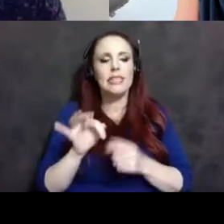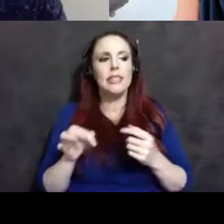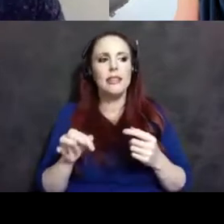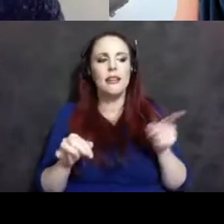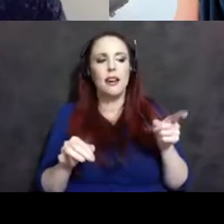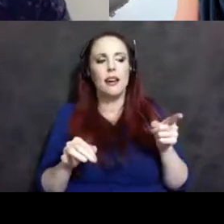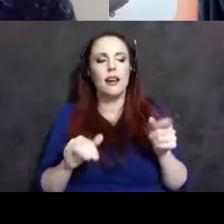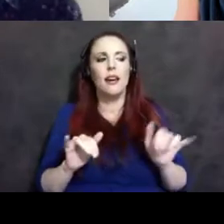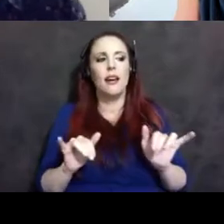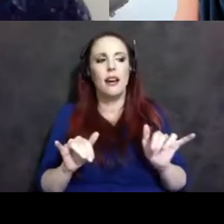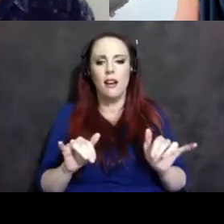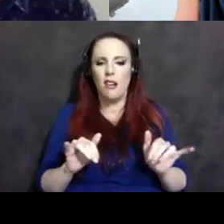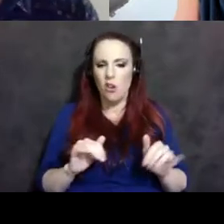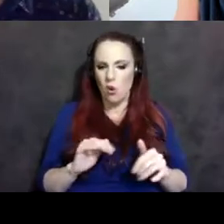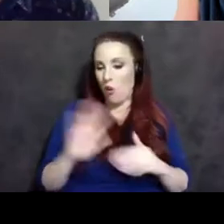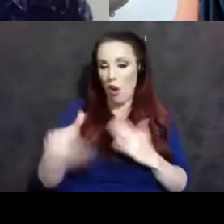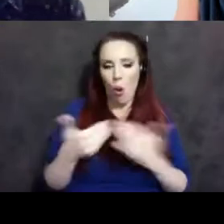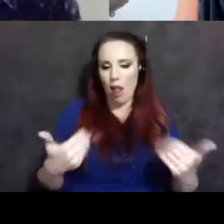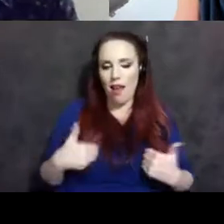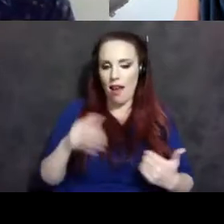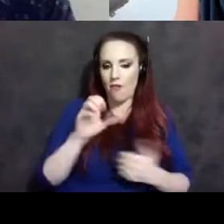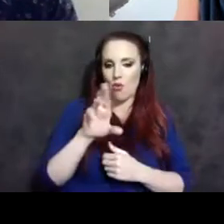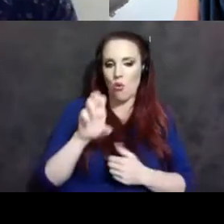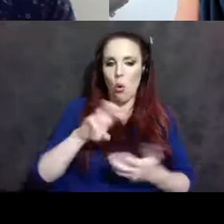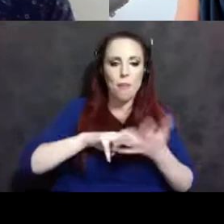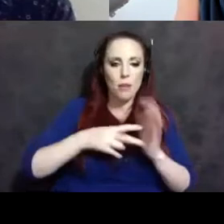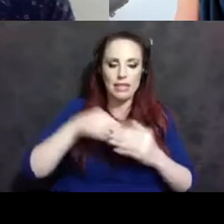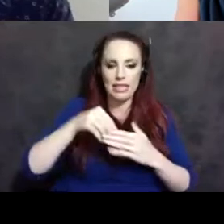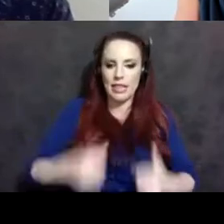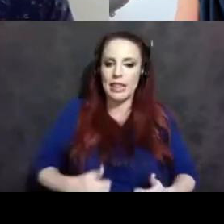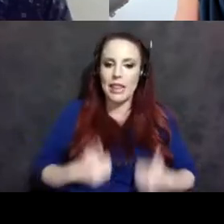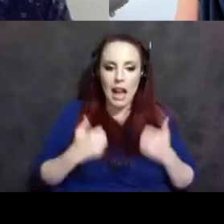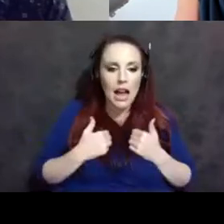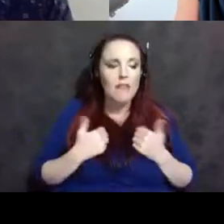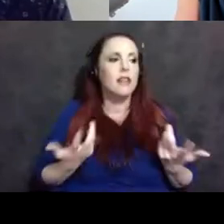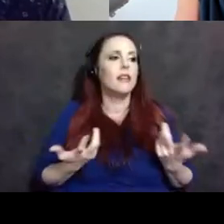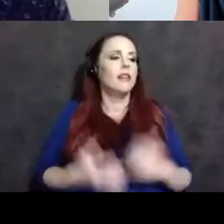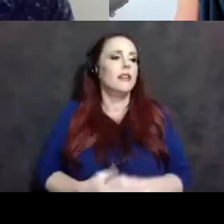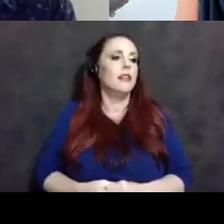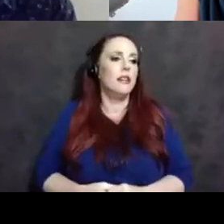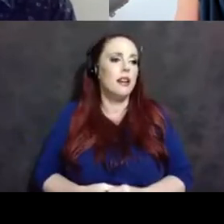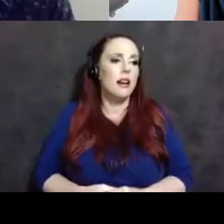Like, we all have the corporate, and as much as we can in the company you're in now, if